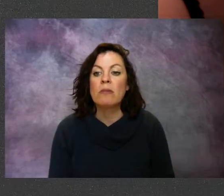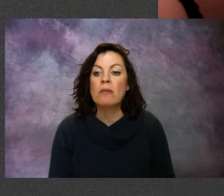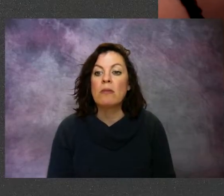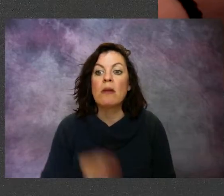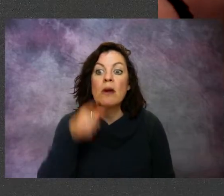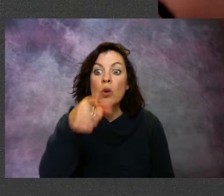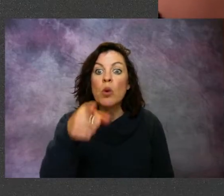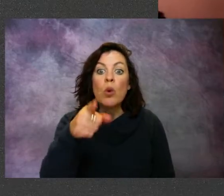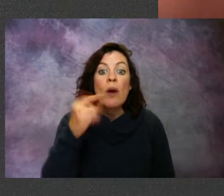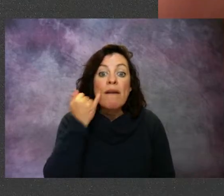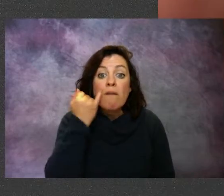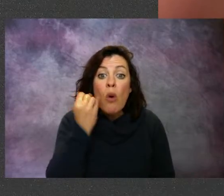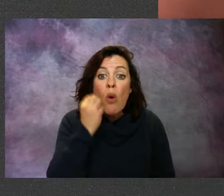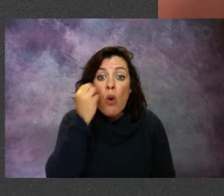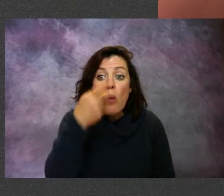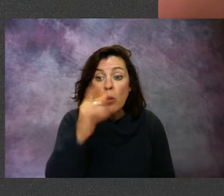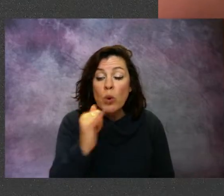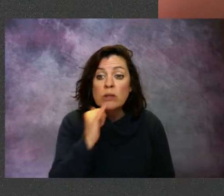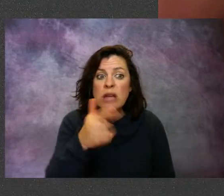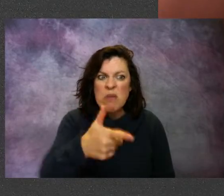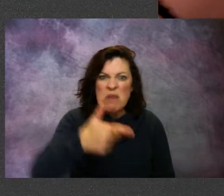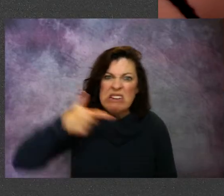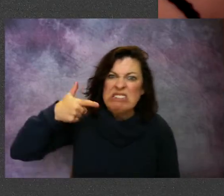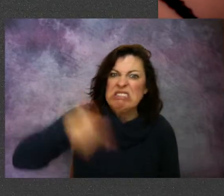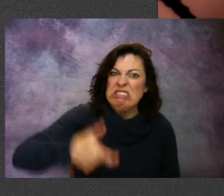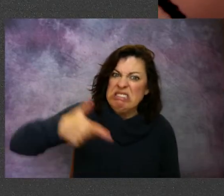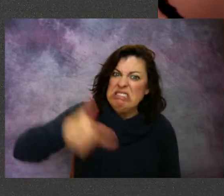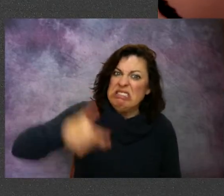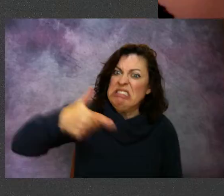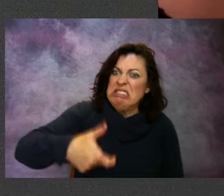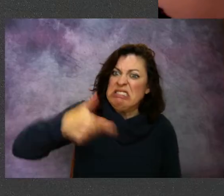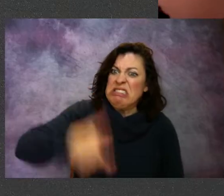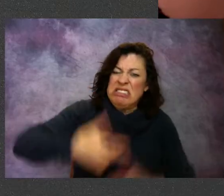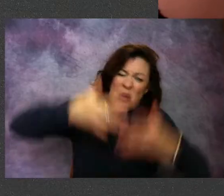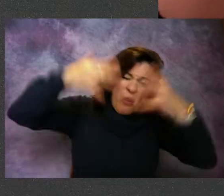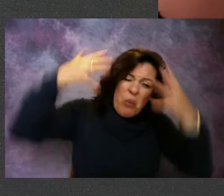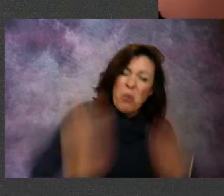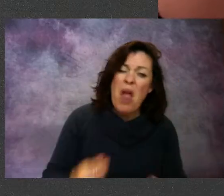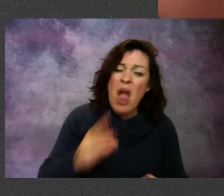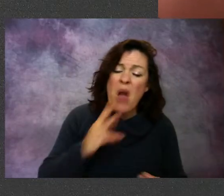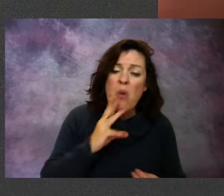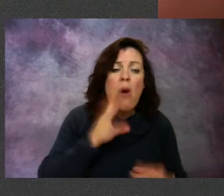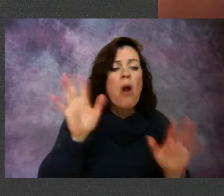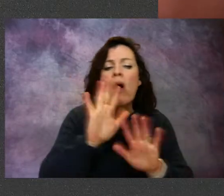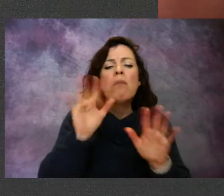So, I'm gonna spray right in the middle of my coffee filter, so we can see what happens.